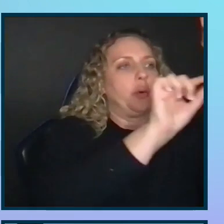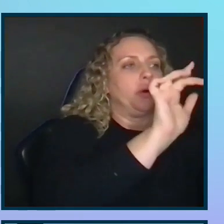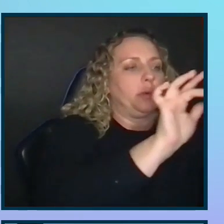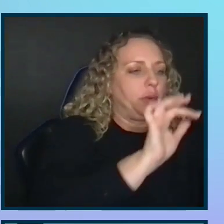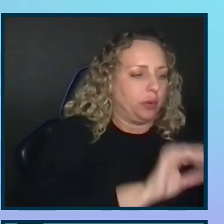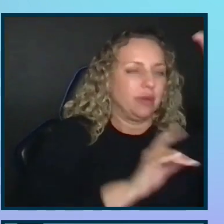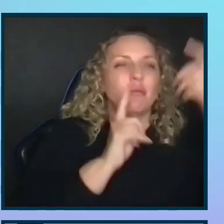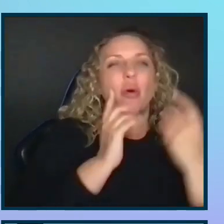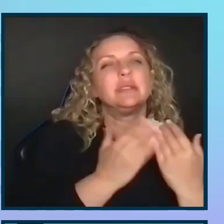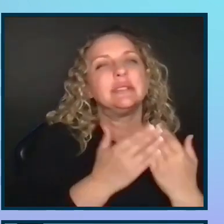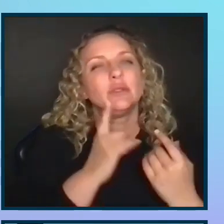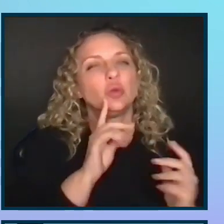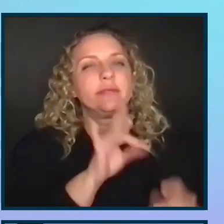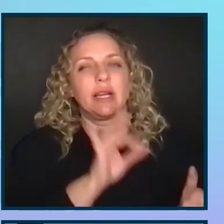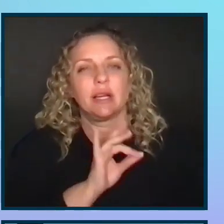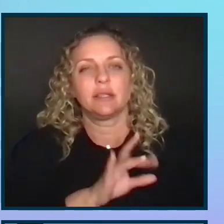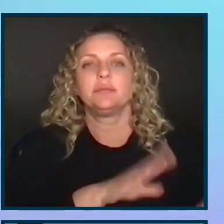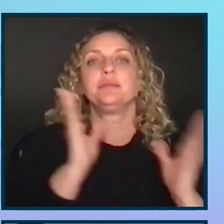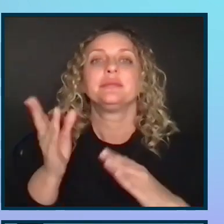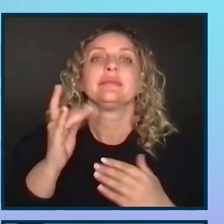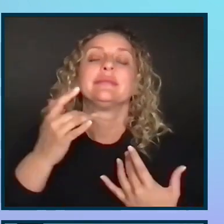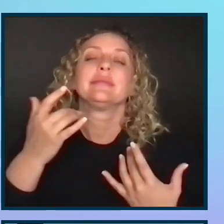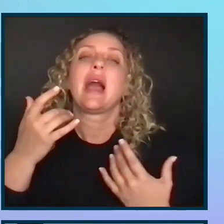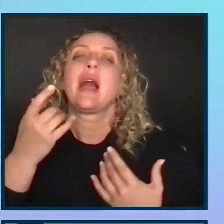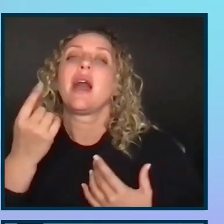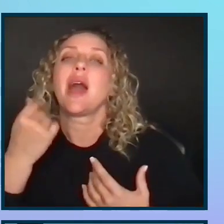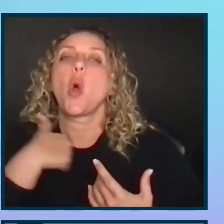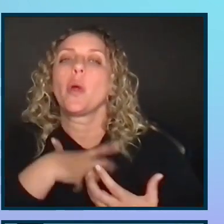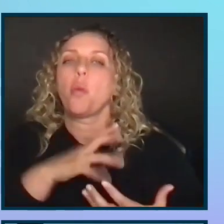So again, with color, we wanted to have a dark theme and a light theme for different types of experiences to use,